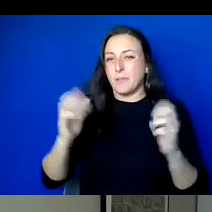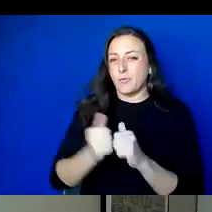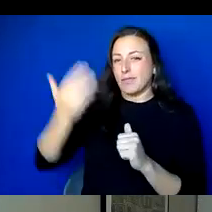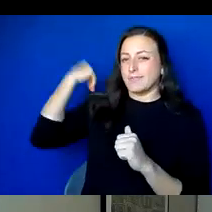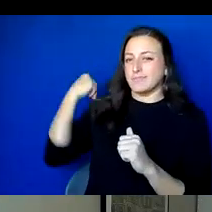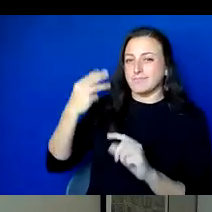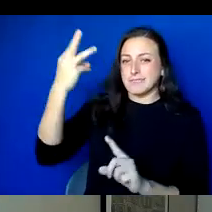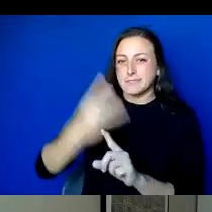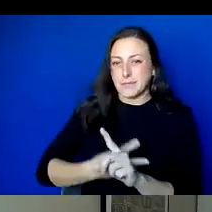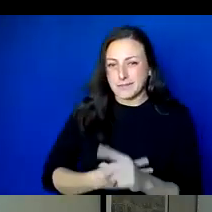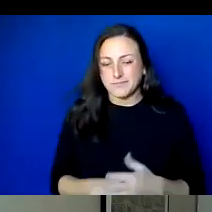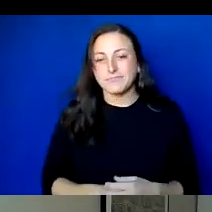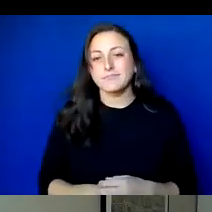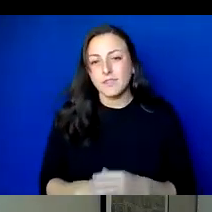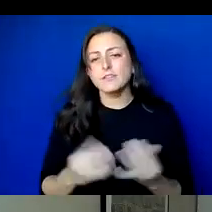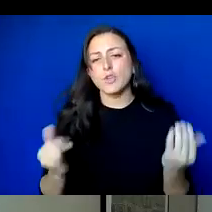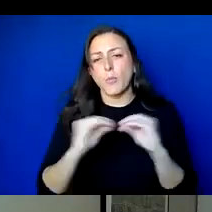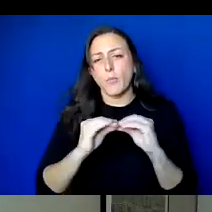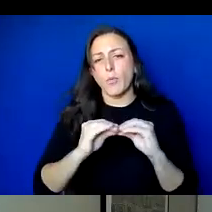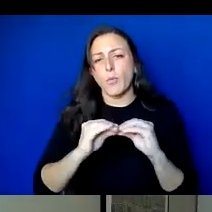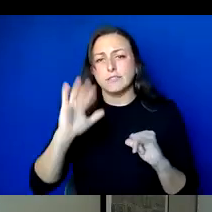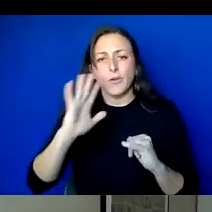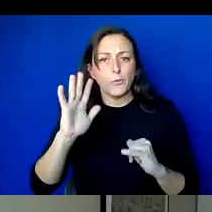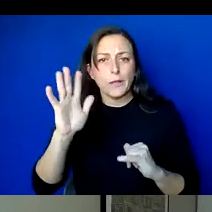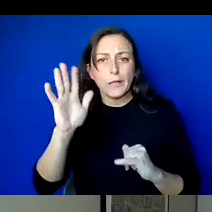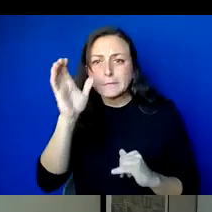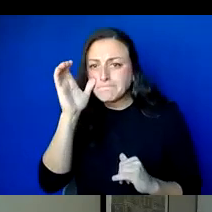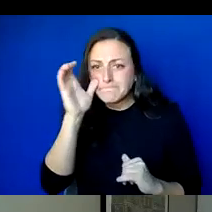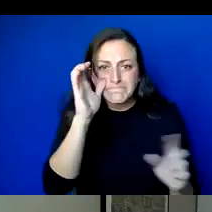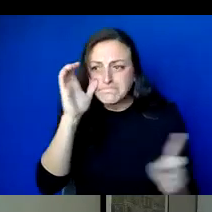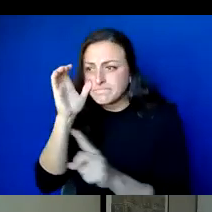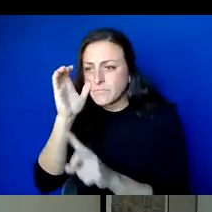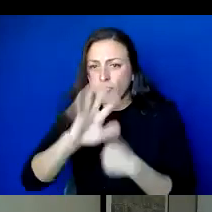the process of hearing from our stakeholders before we're ready to talk much more about it.